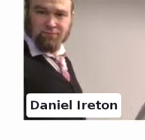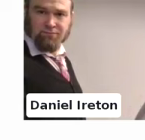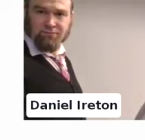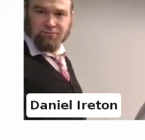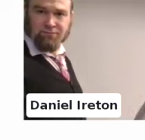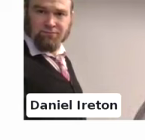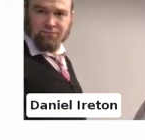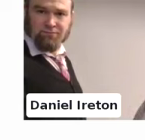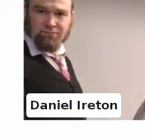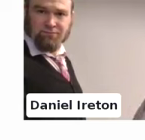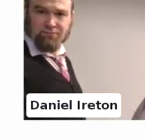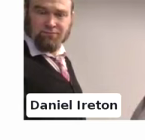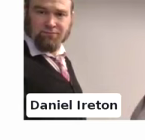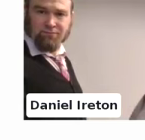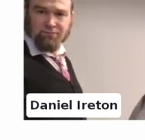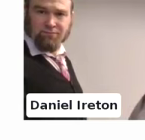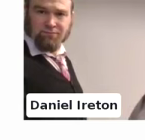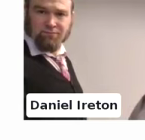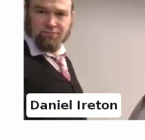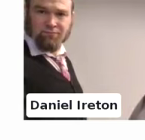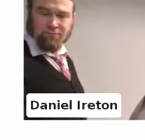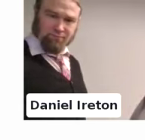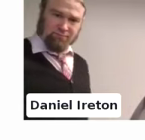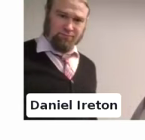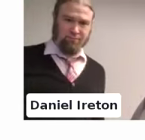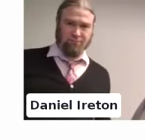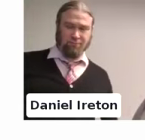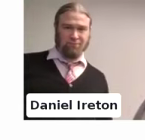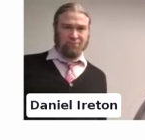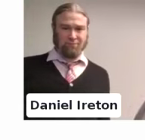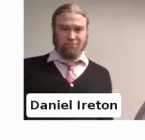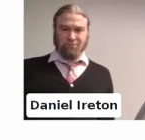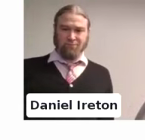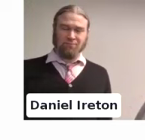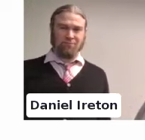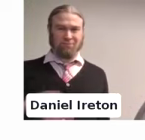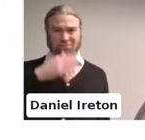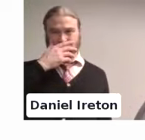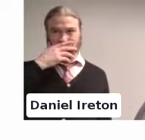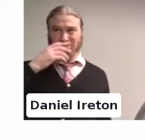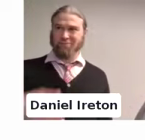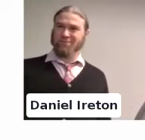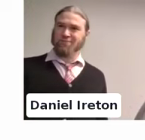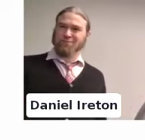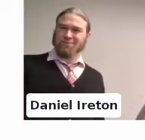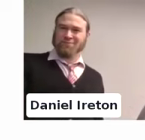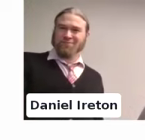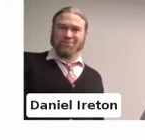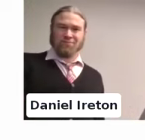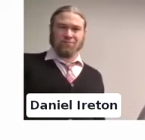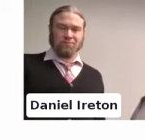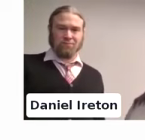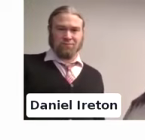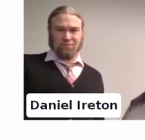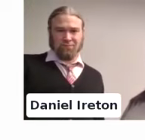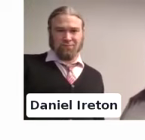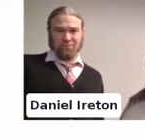We wanted to get people to think about accessibility in a way that is more approachable.